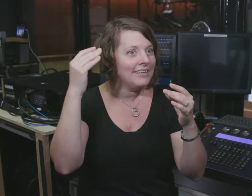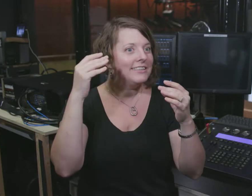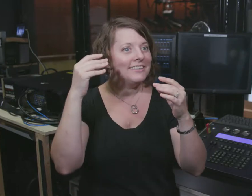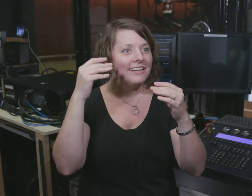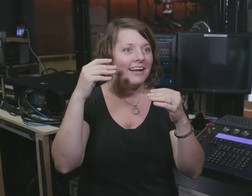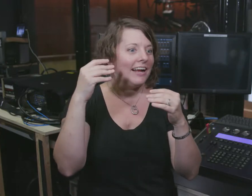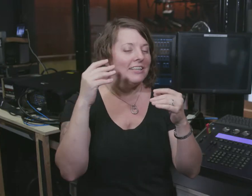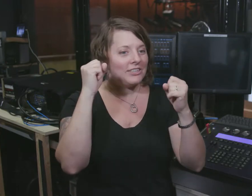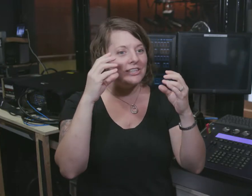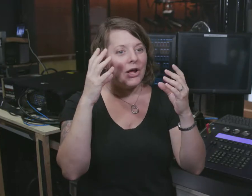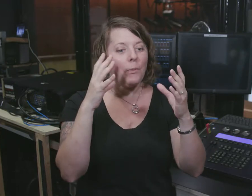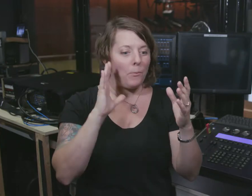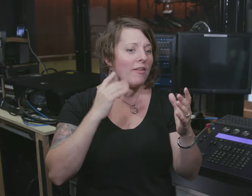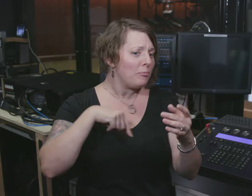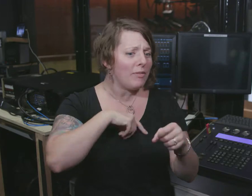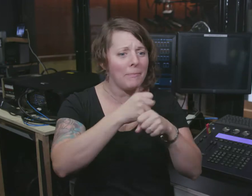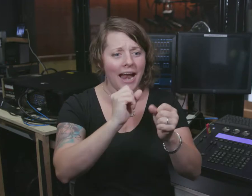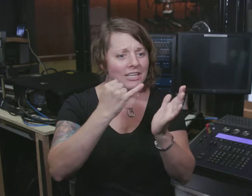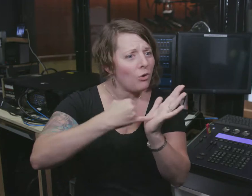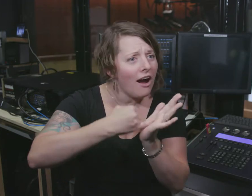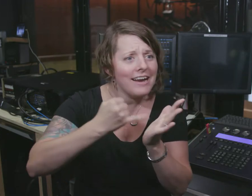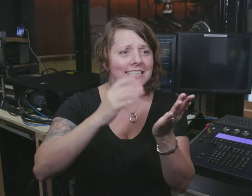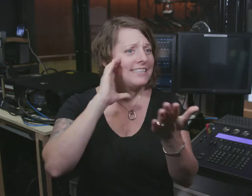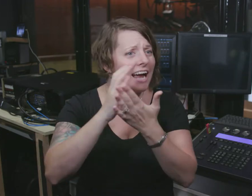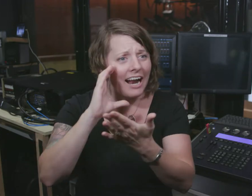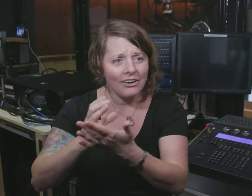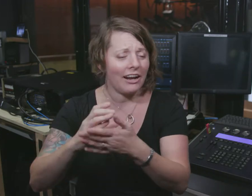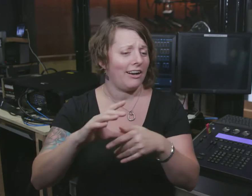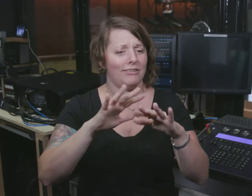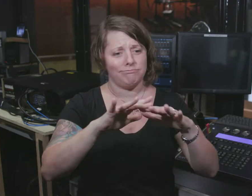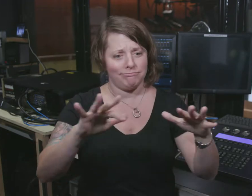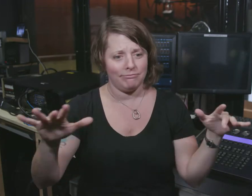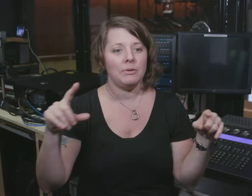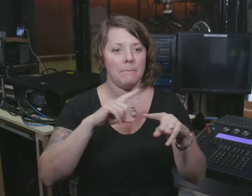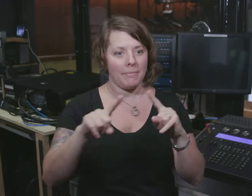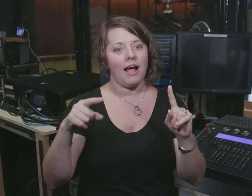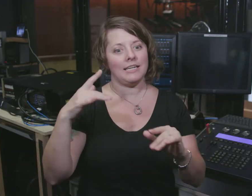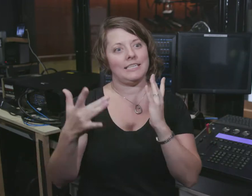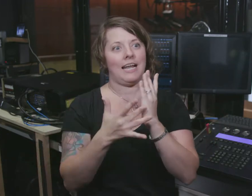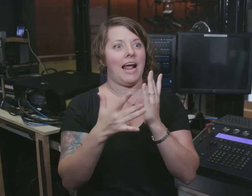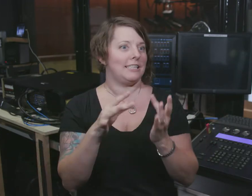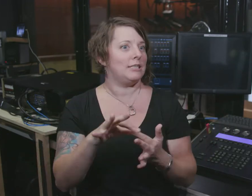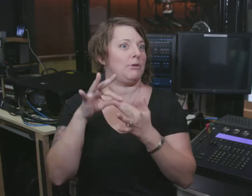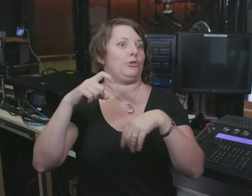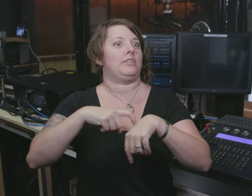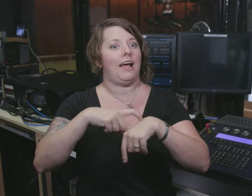It's all been in our heads. So, we’ve been making drawings and diagrams and all sorts of visual representations